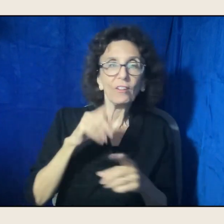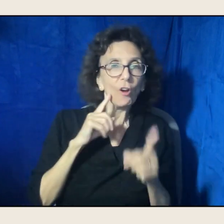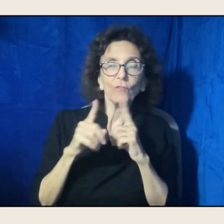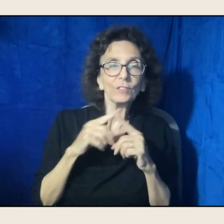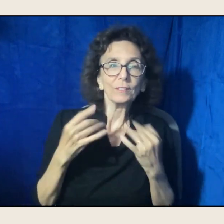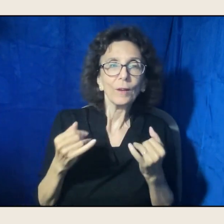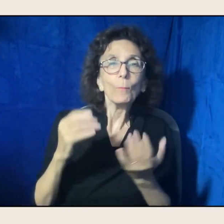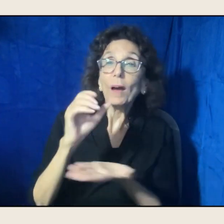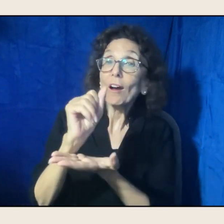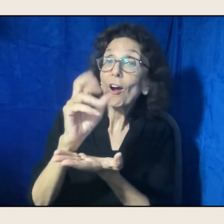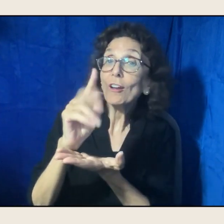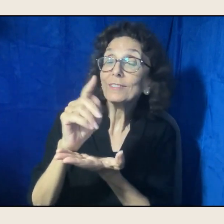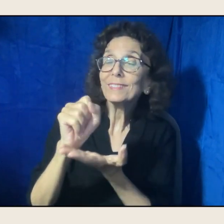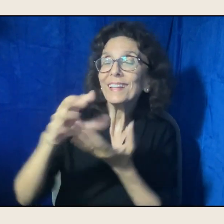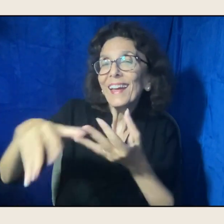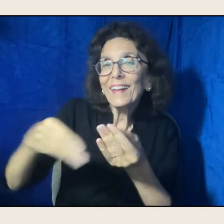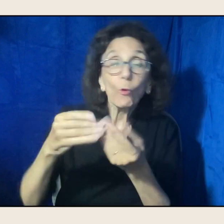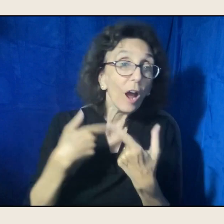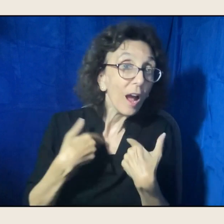or at least I try to fill in, in my own work.